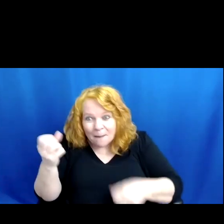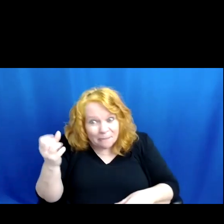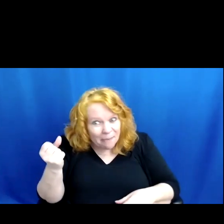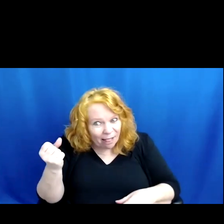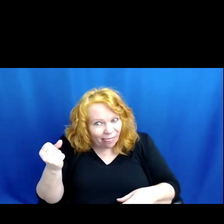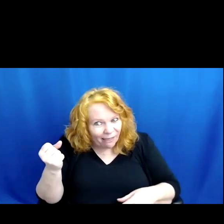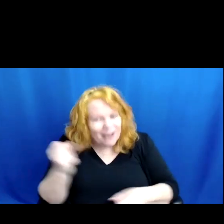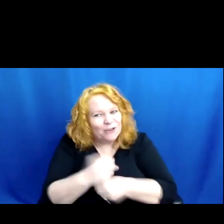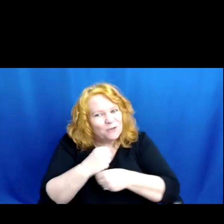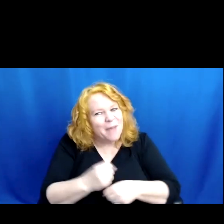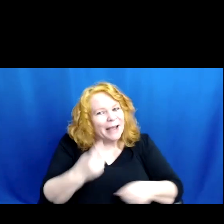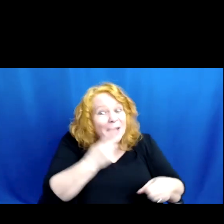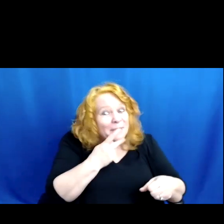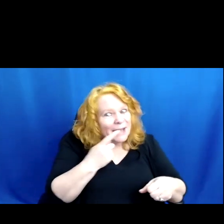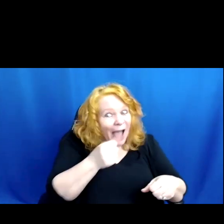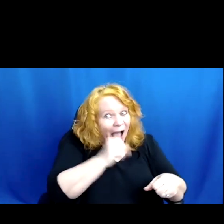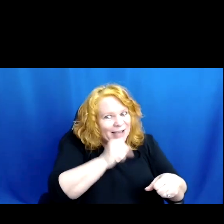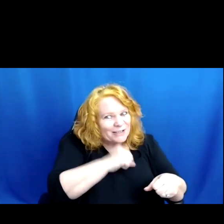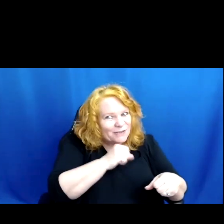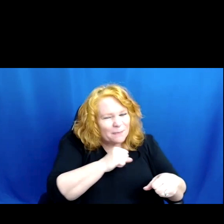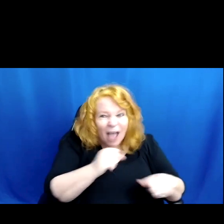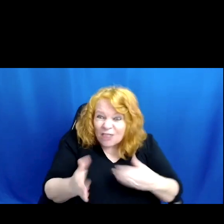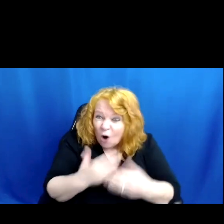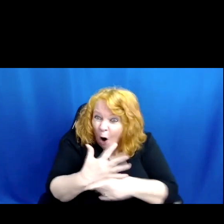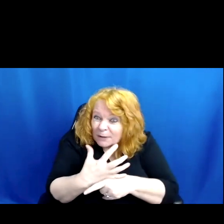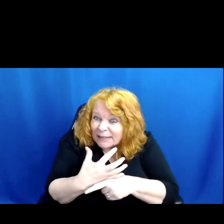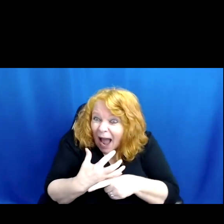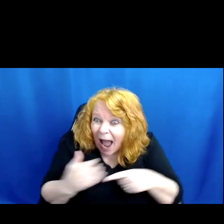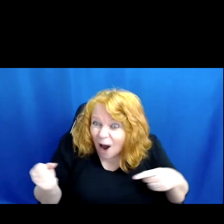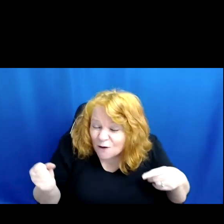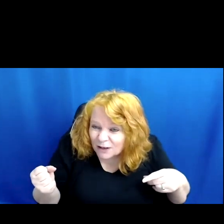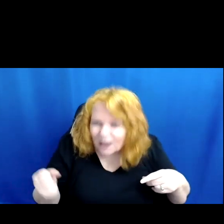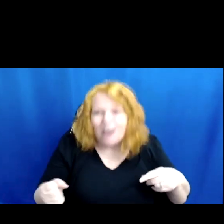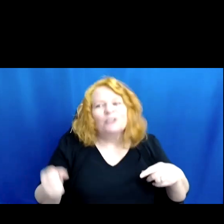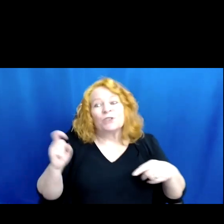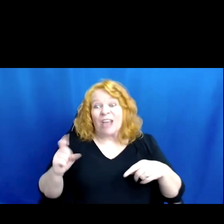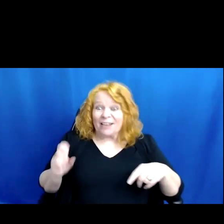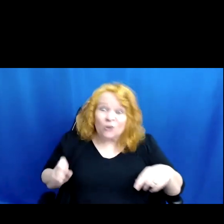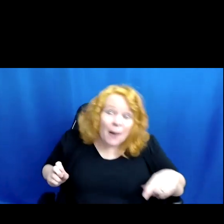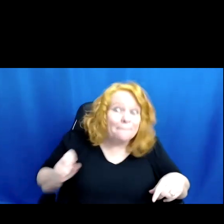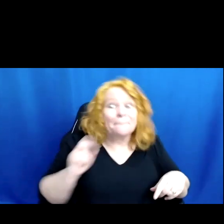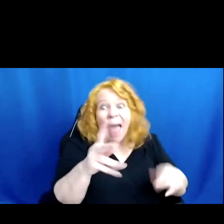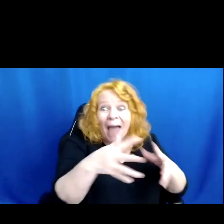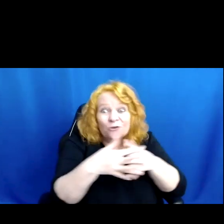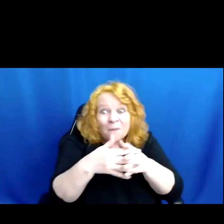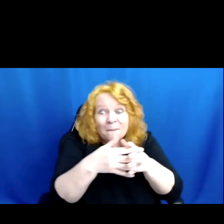But they have nearly run out of ice cream and they have got to get back. This is where the story starts next week.